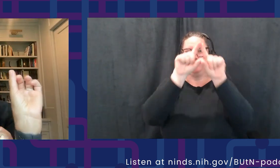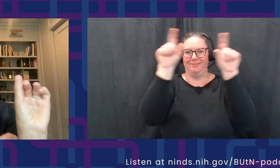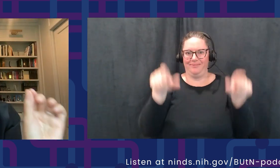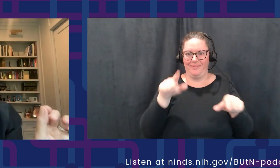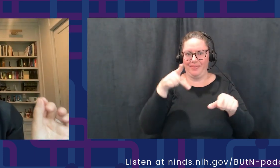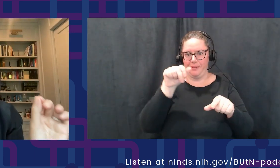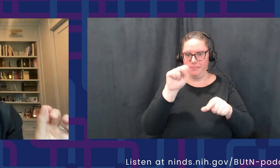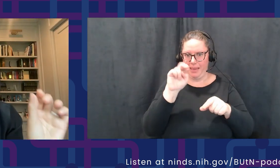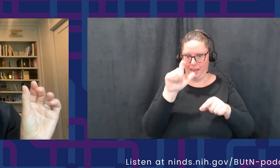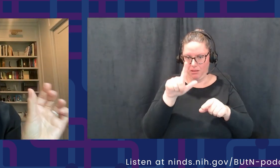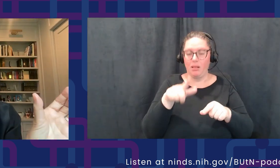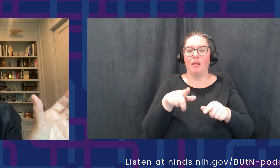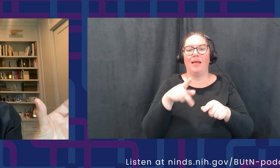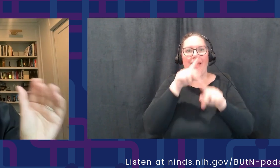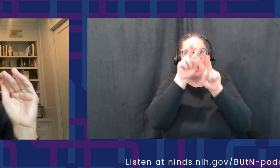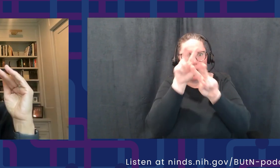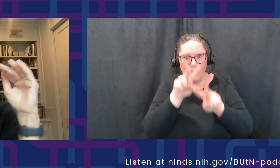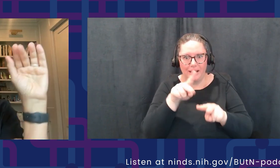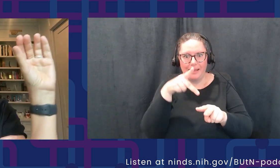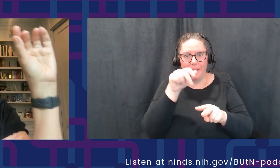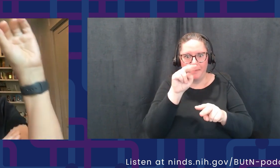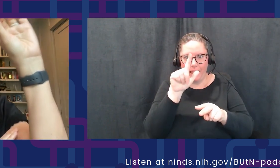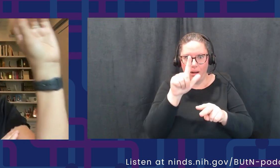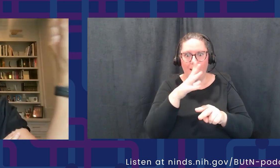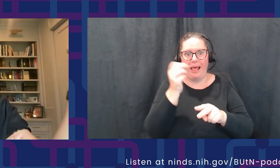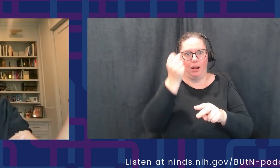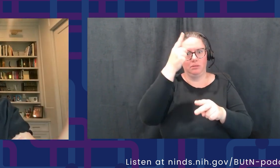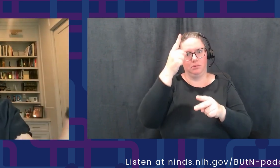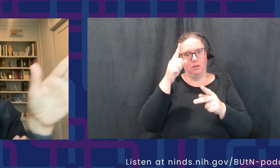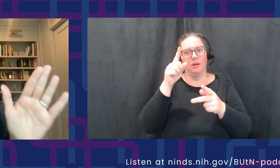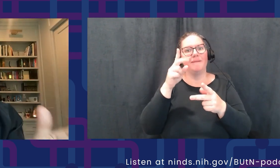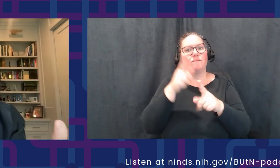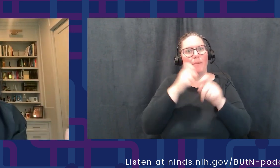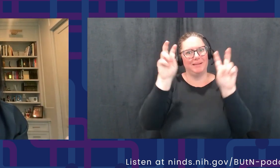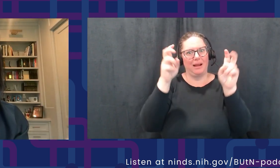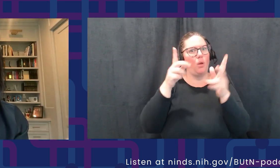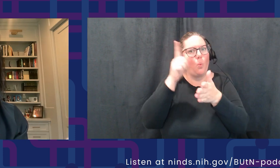They can really look at the panel and immediately know from the title what's in that panel.